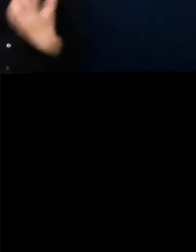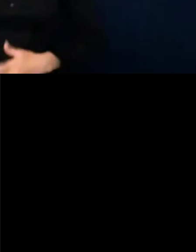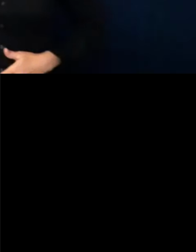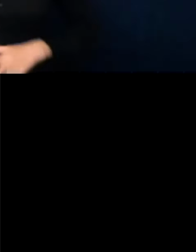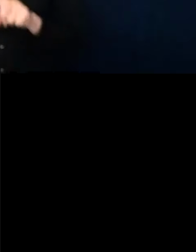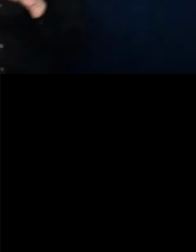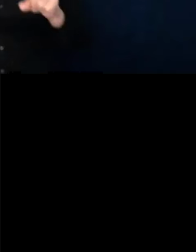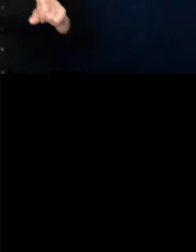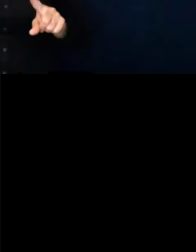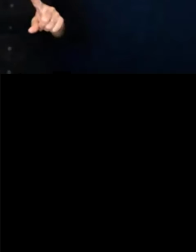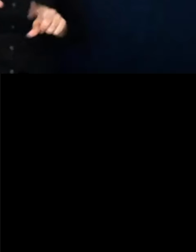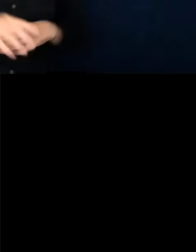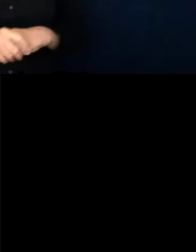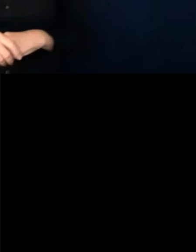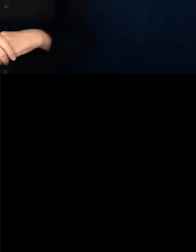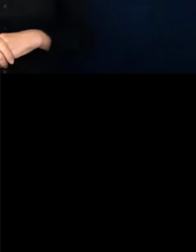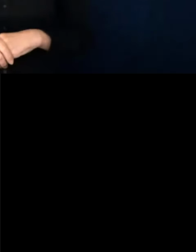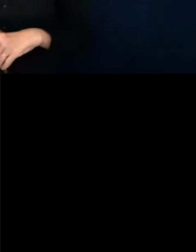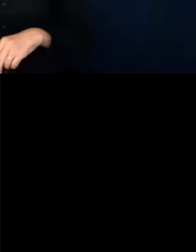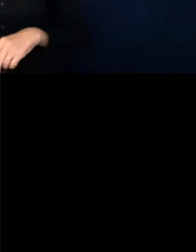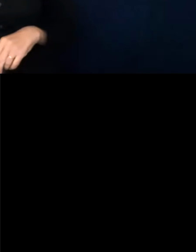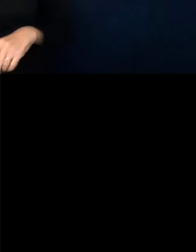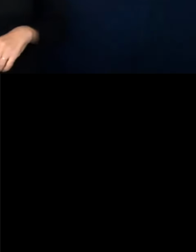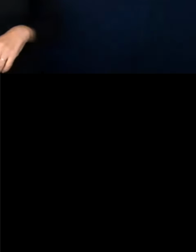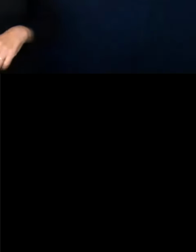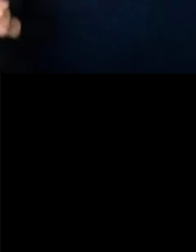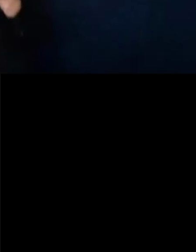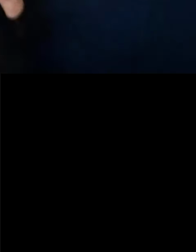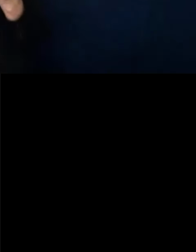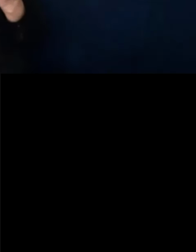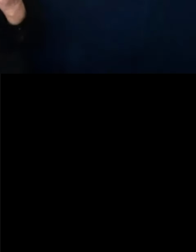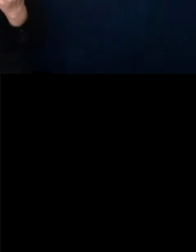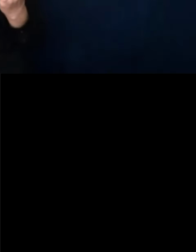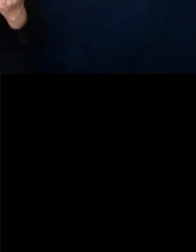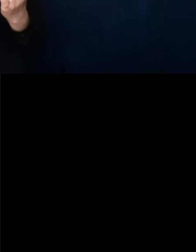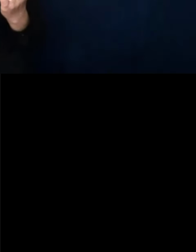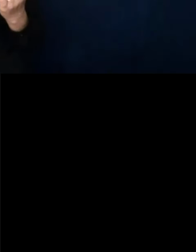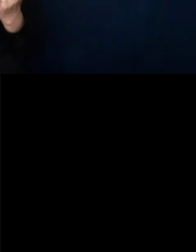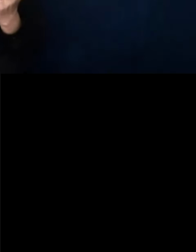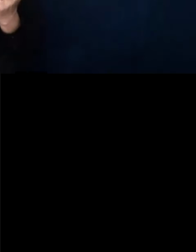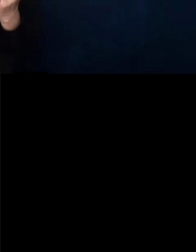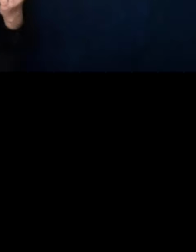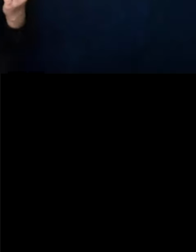All right, so if there's... [Mirella] Thank you for that. There was one more question. - Yeah. Oh, good, good, good. 'Cause we have time, so we'll take your questions.